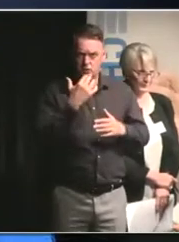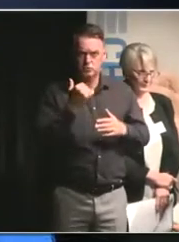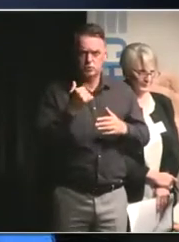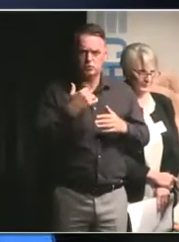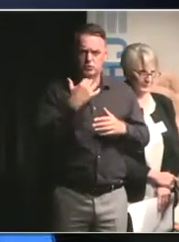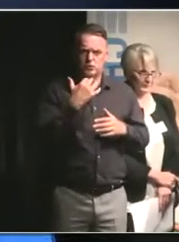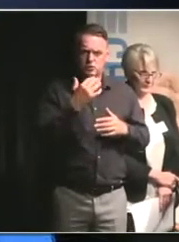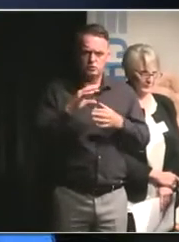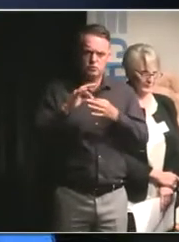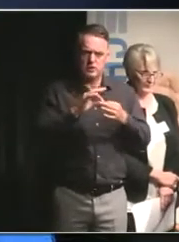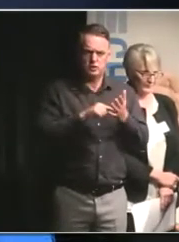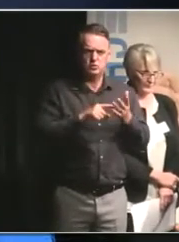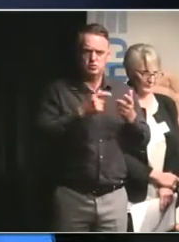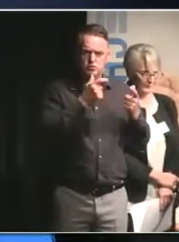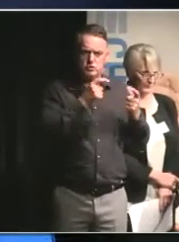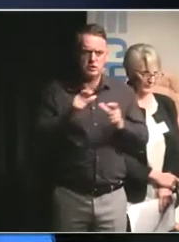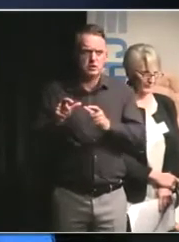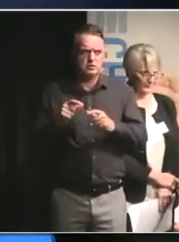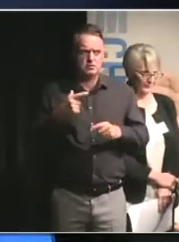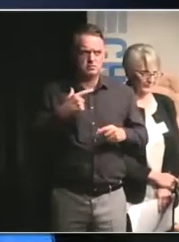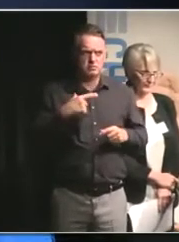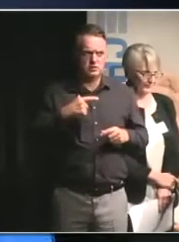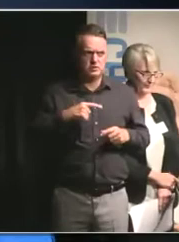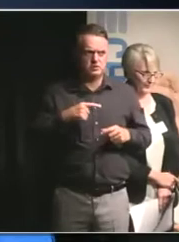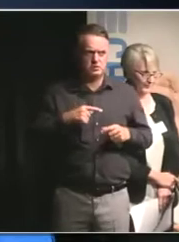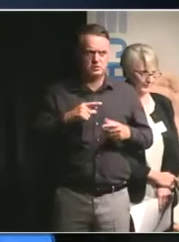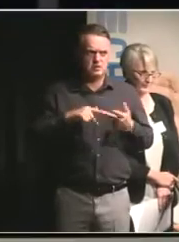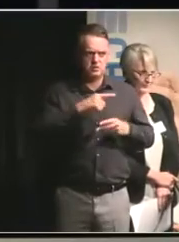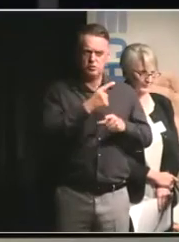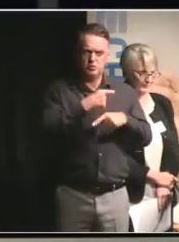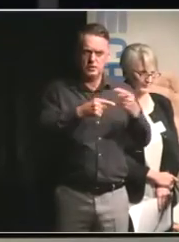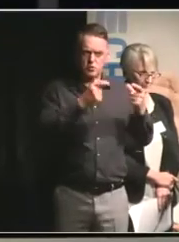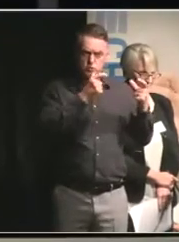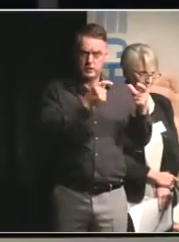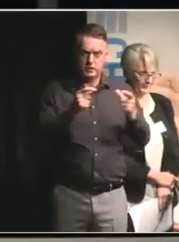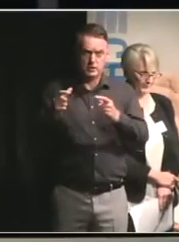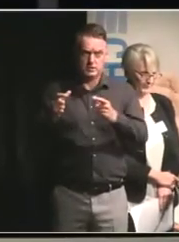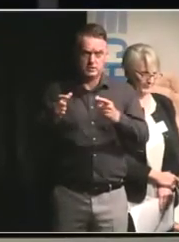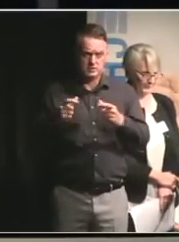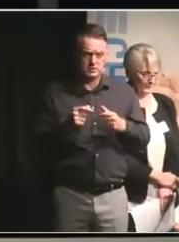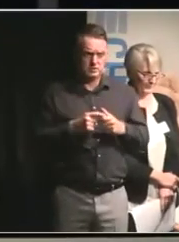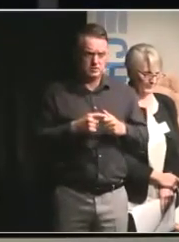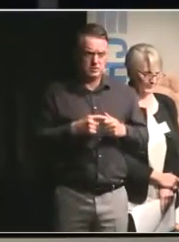of regulations because if it's in relation to the regulations and we start using less toxic